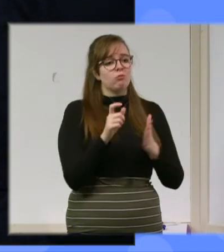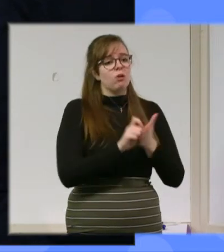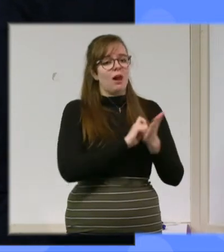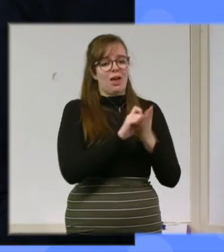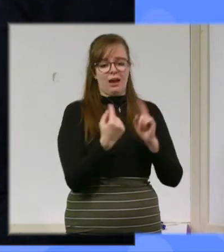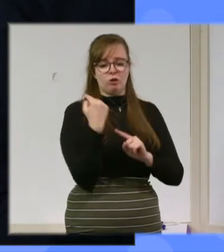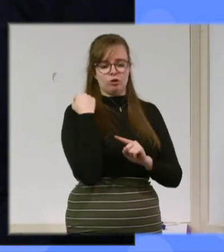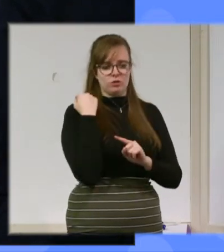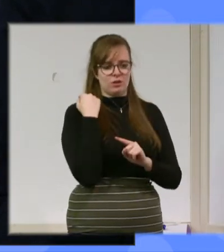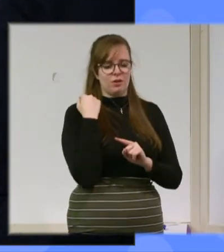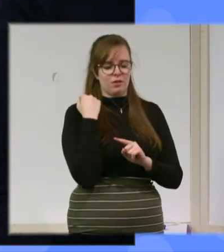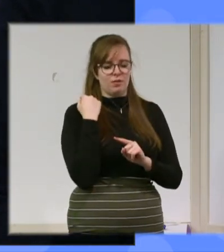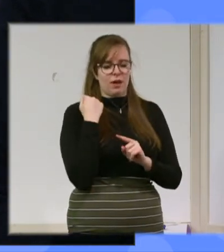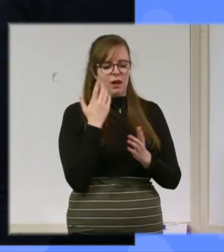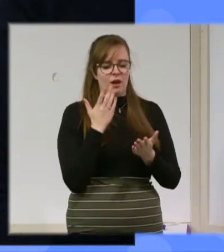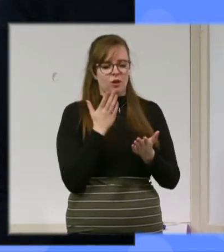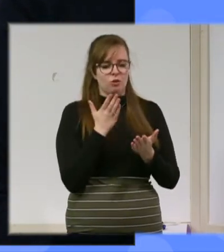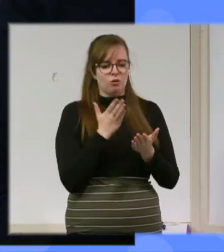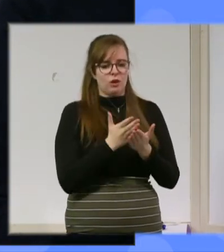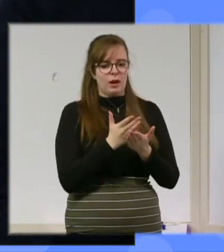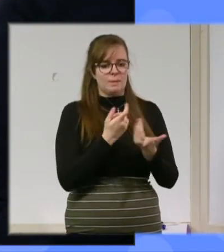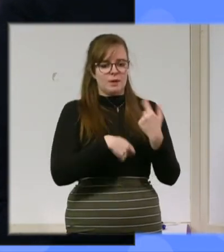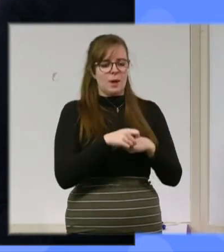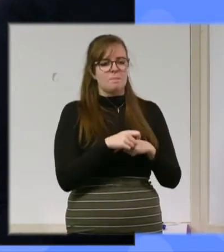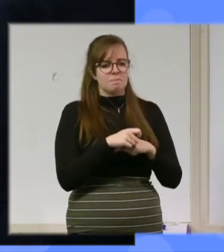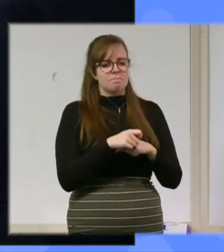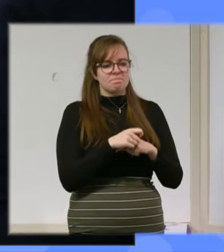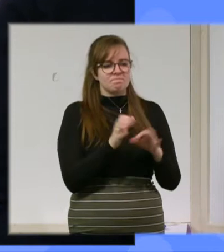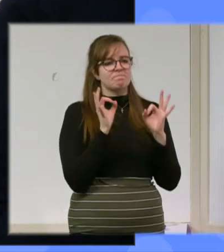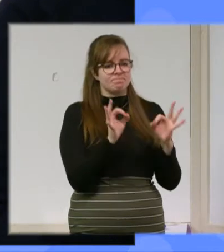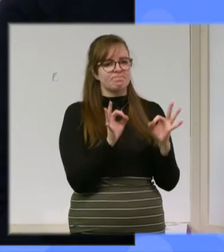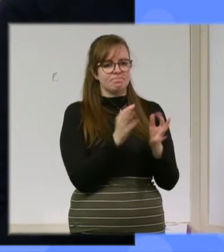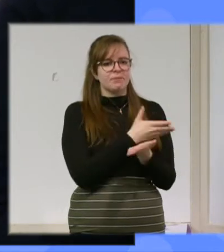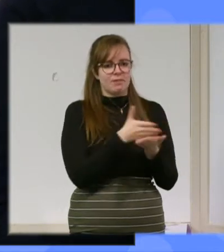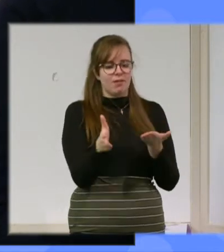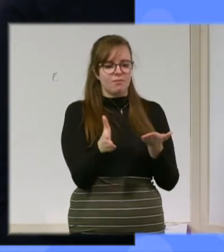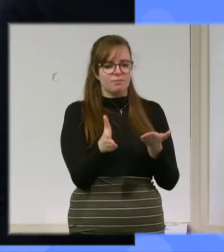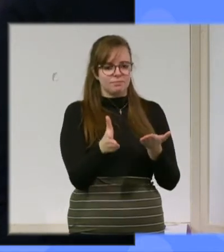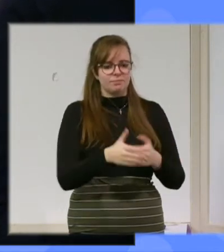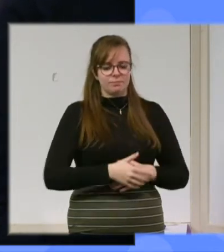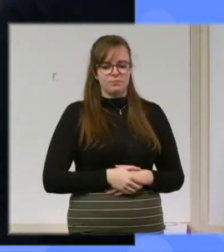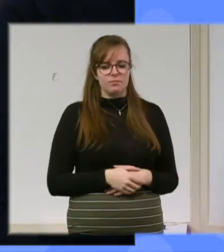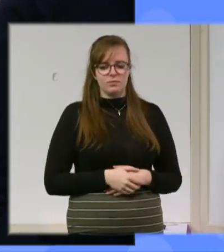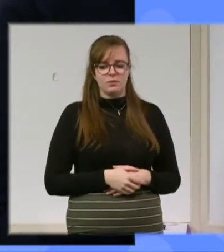crystallised for I felt for a long time and I have to say I'm very much check